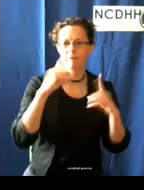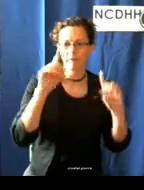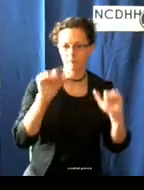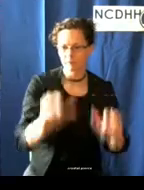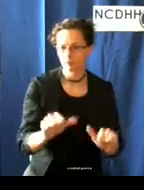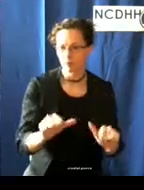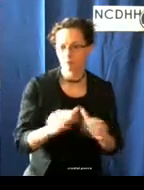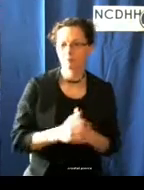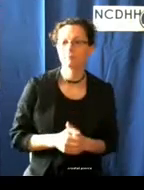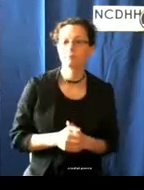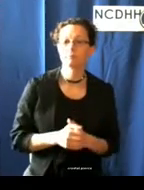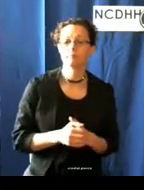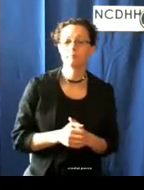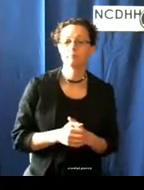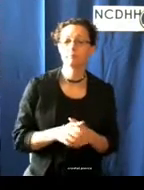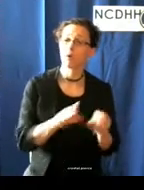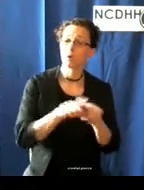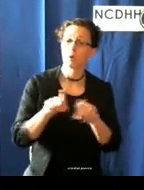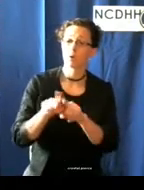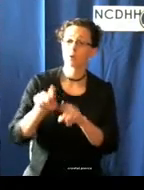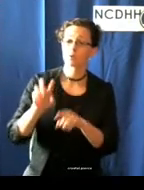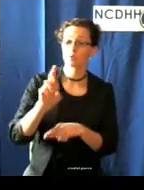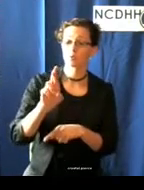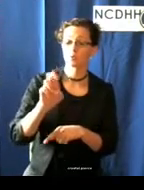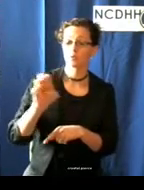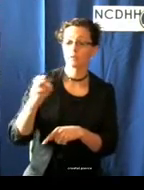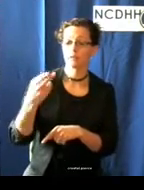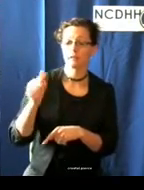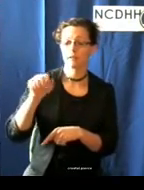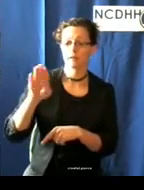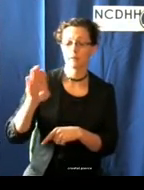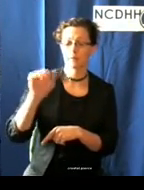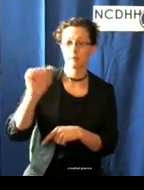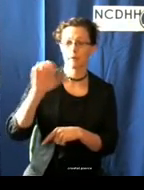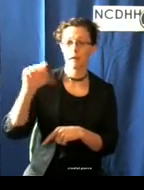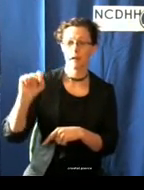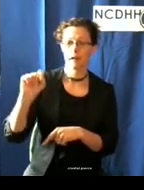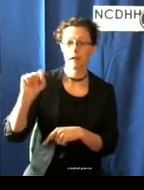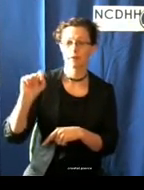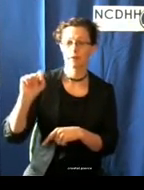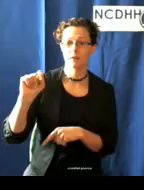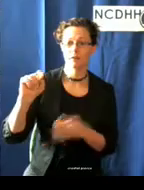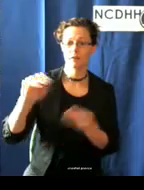IT BASICALLY SAYS IF YOU RECEIVE FEDERAL FUNDS YOU HAVE GOT TO PLAY BY THE FEDERAL RULES